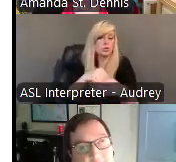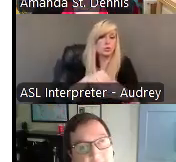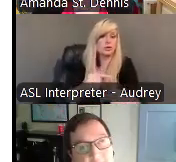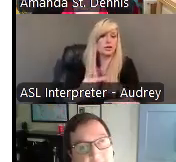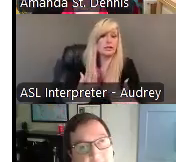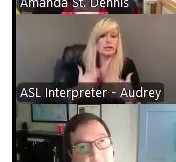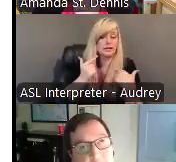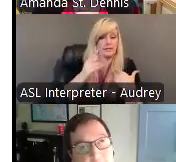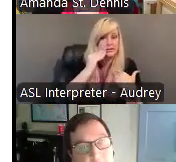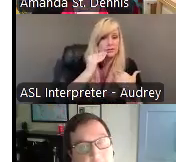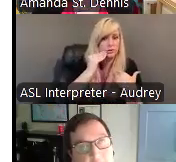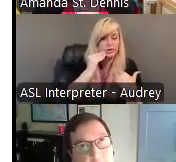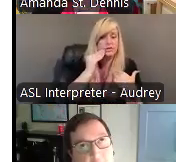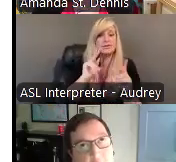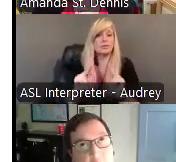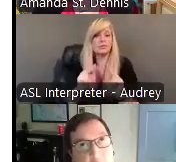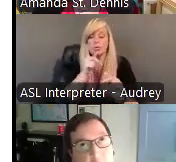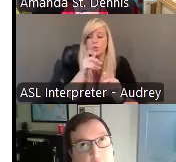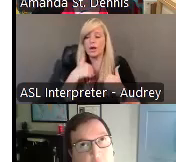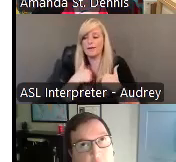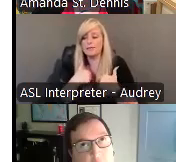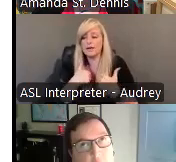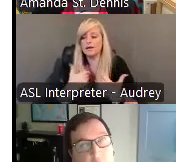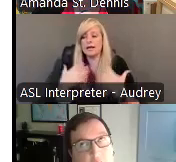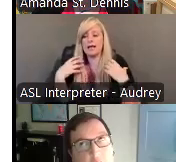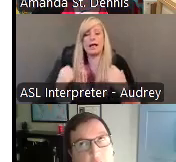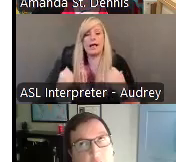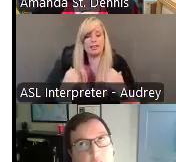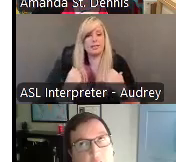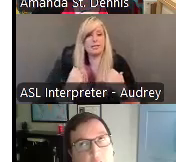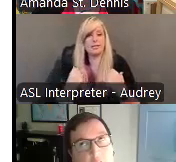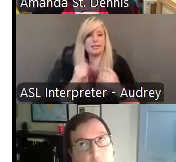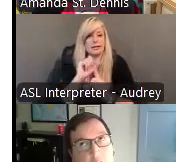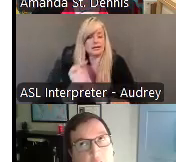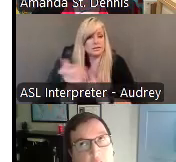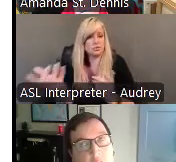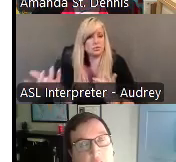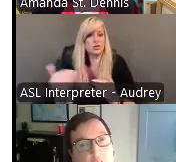condition and their former caregivers, including families such as siblings and grandparents,